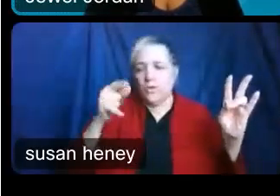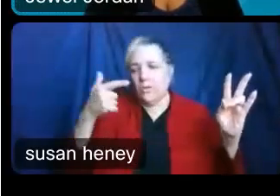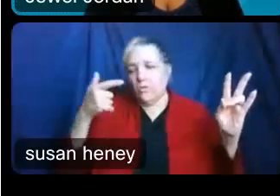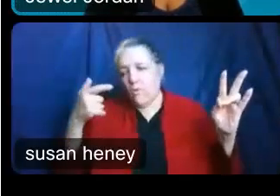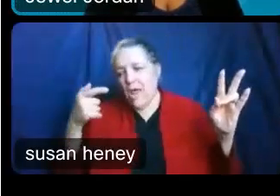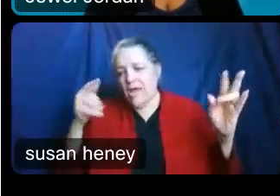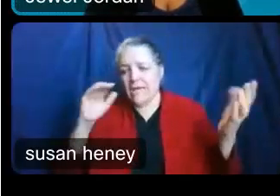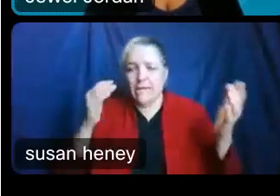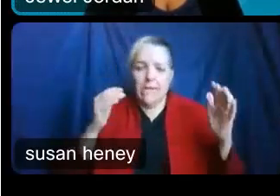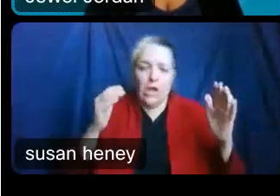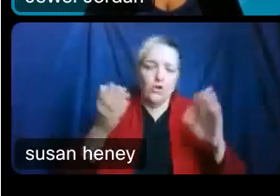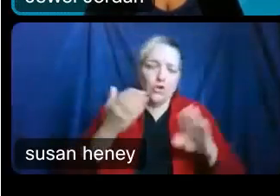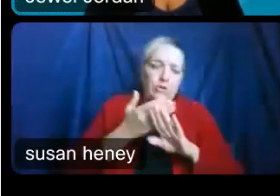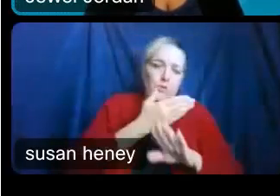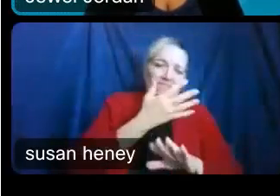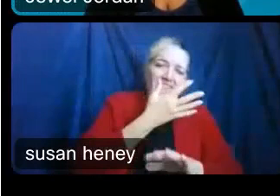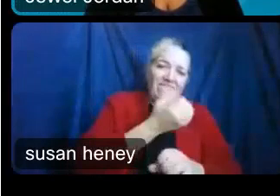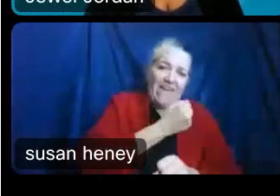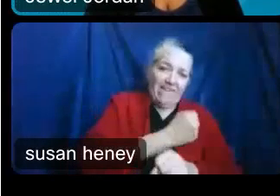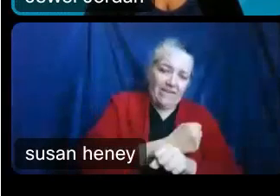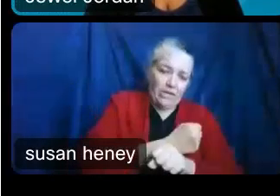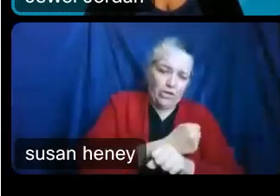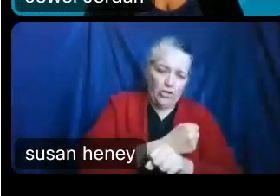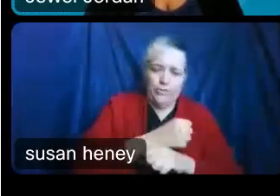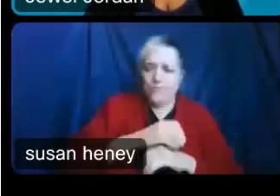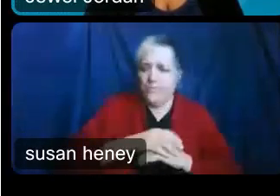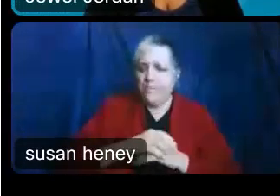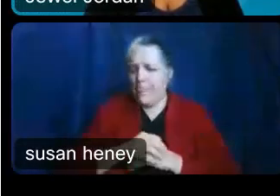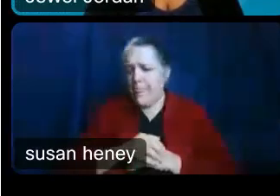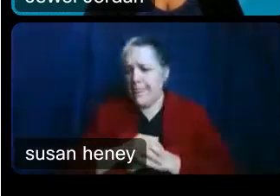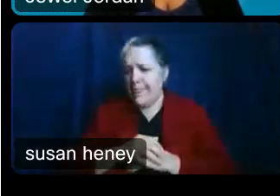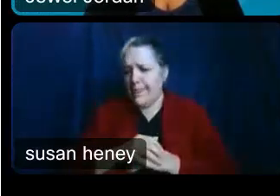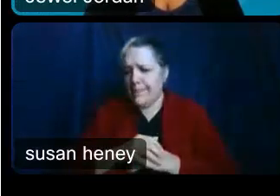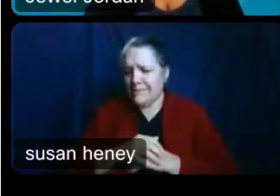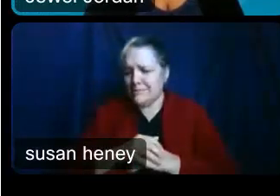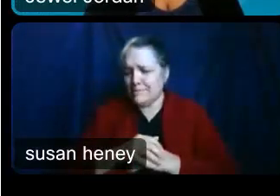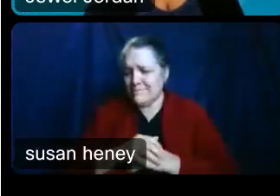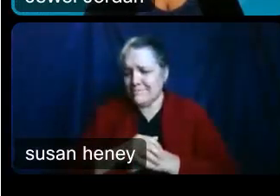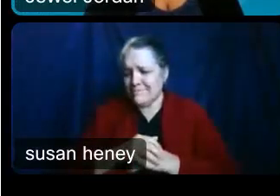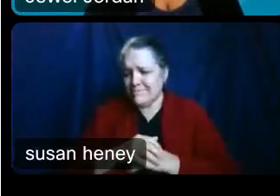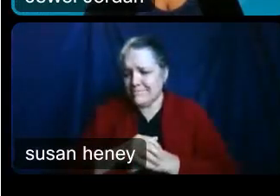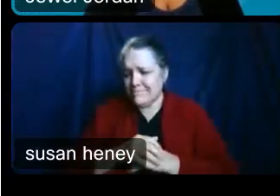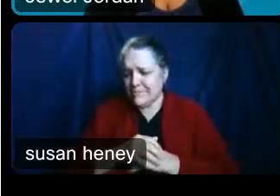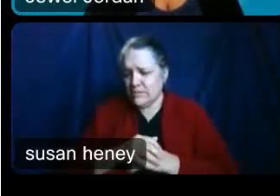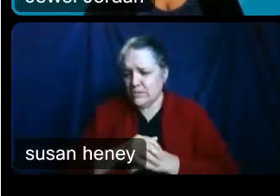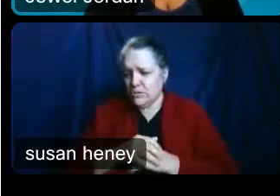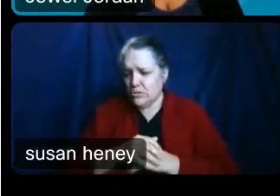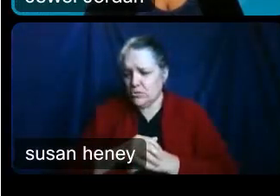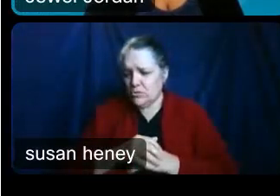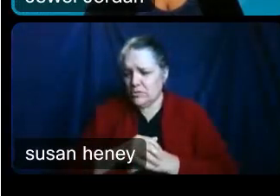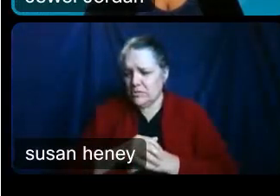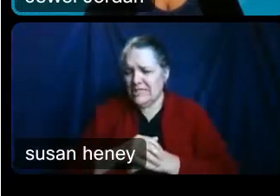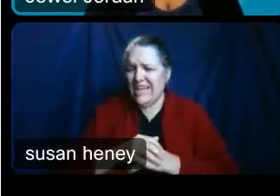to 2022 to 5-year estimates, you have four years of overlap there.